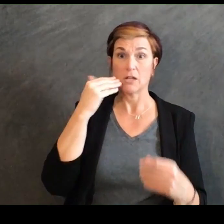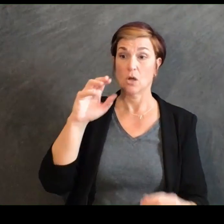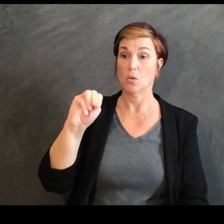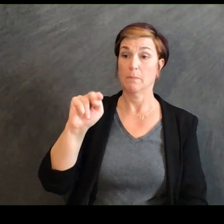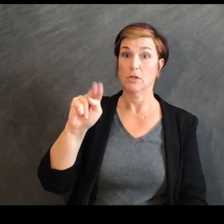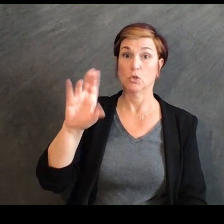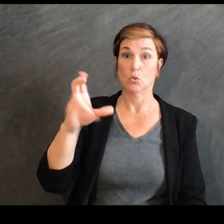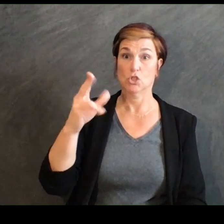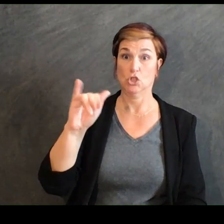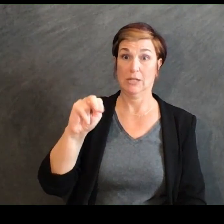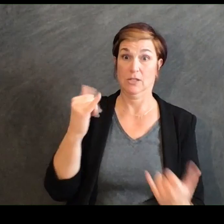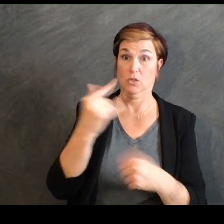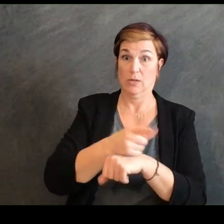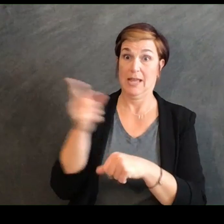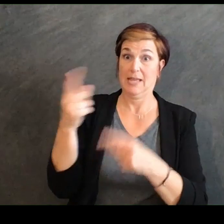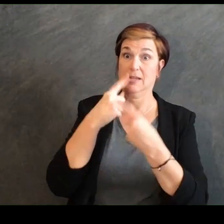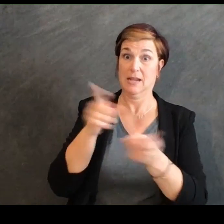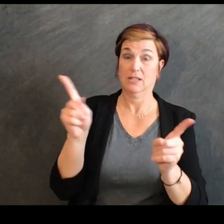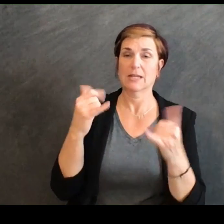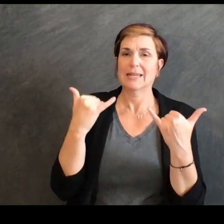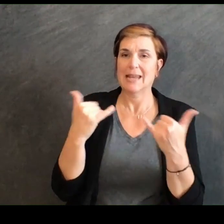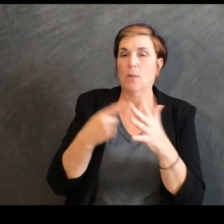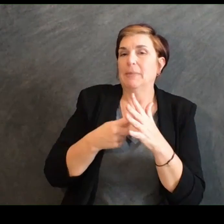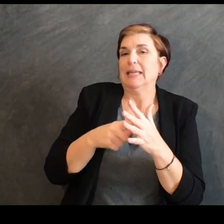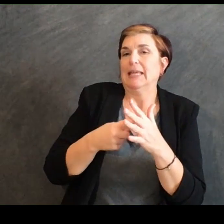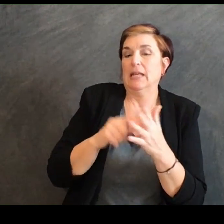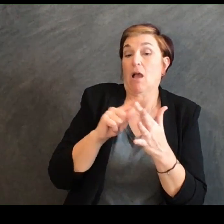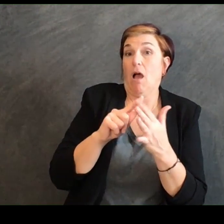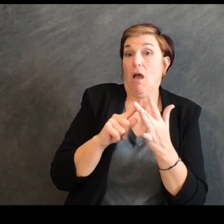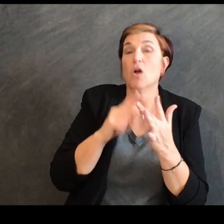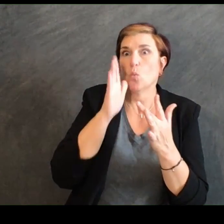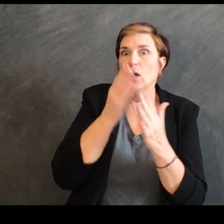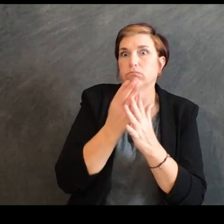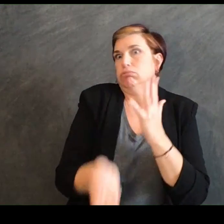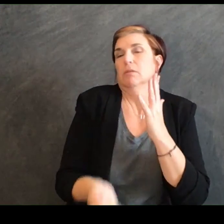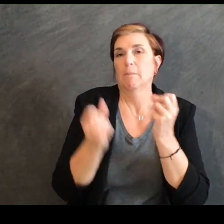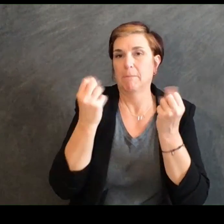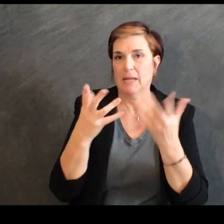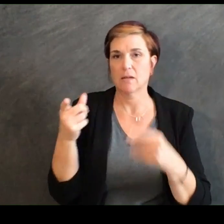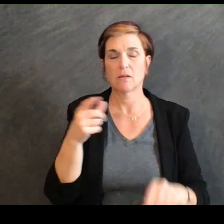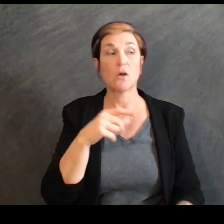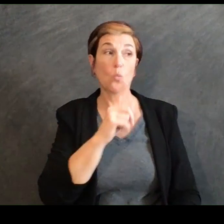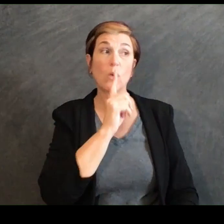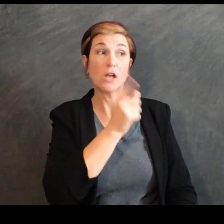just in the second inning of use that you won't be underground that's true and we are looking at many different things as you know you know some of them